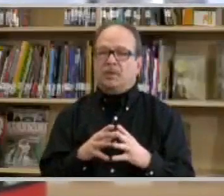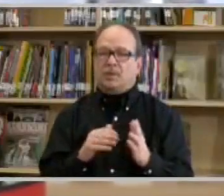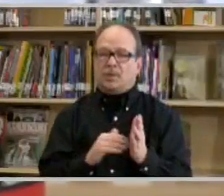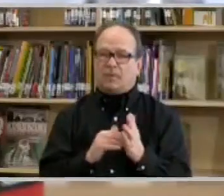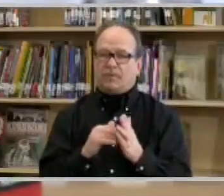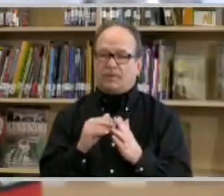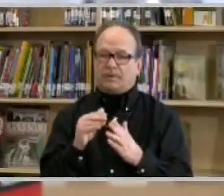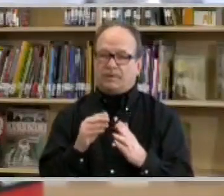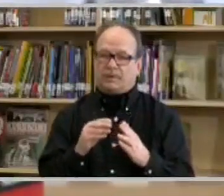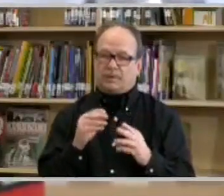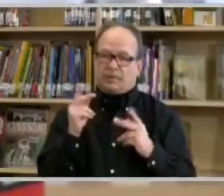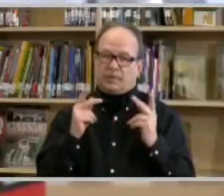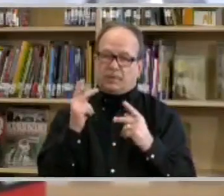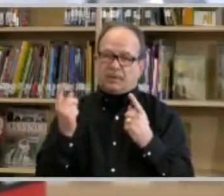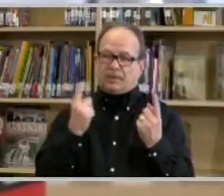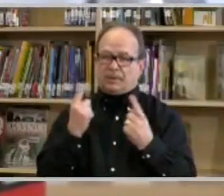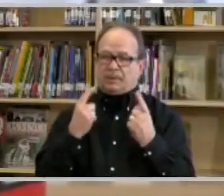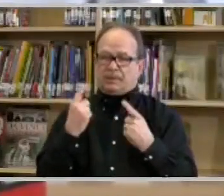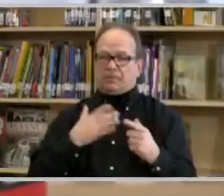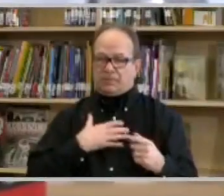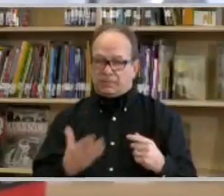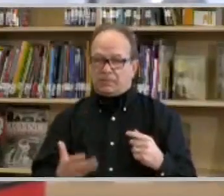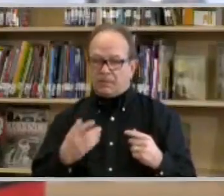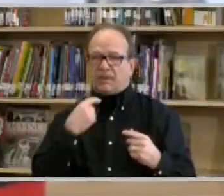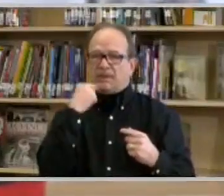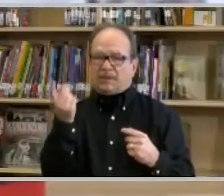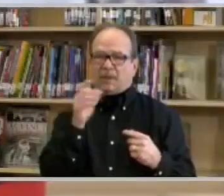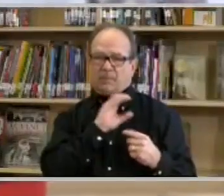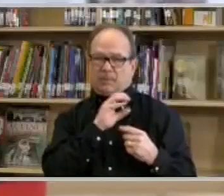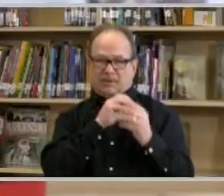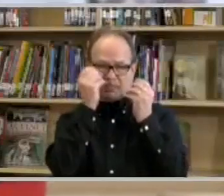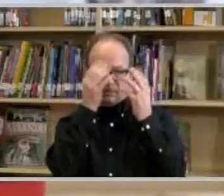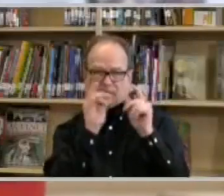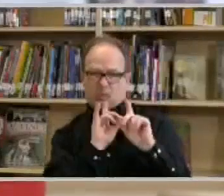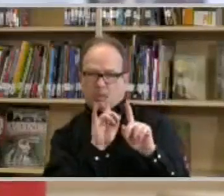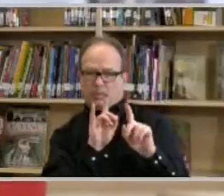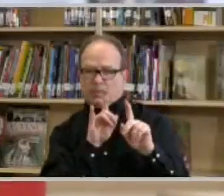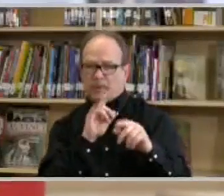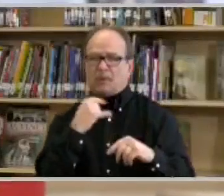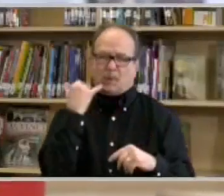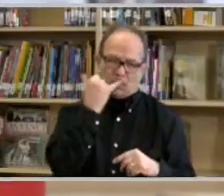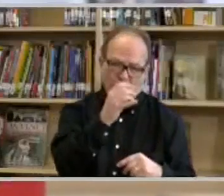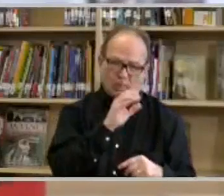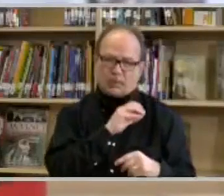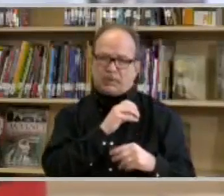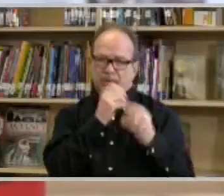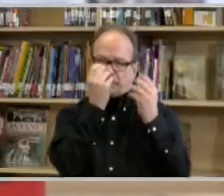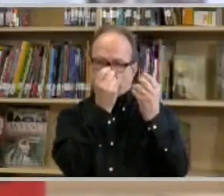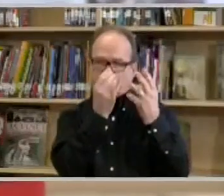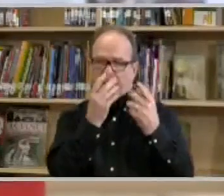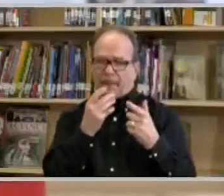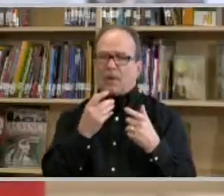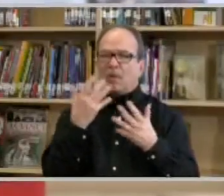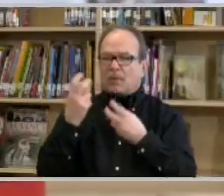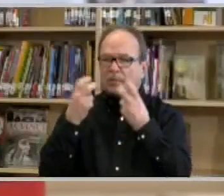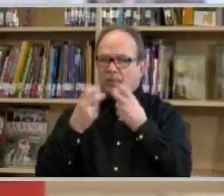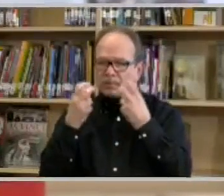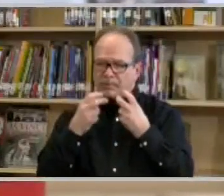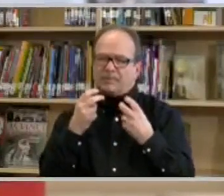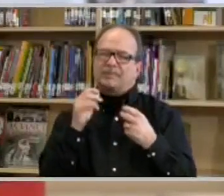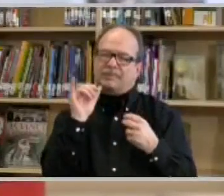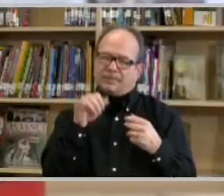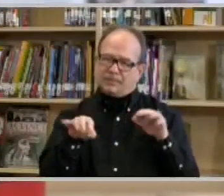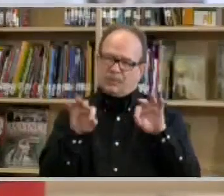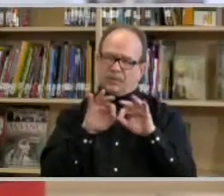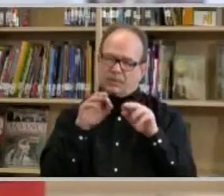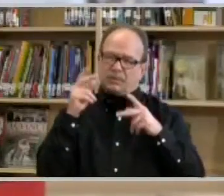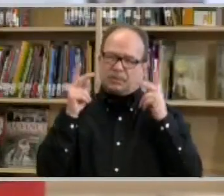COMMUNITY, I CAN'T TELL YOU HOW